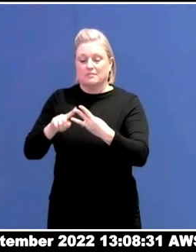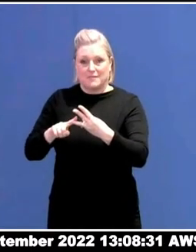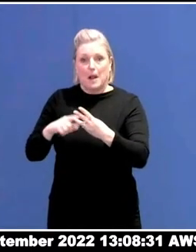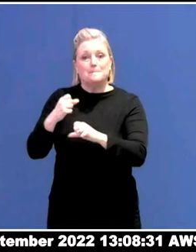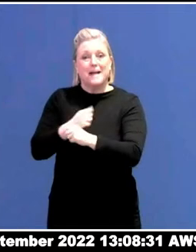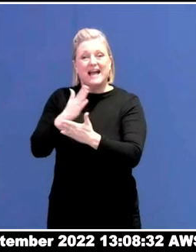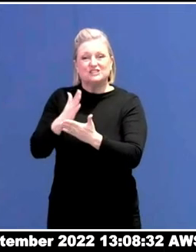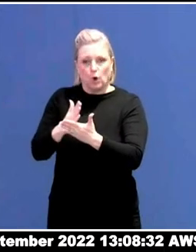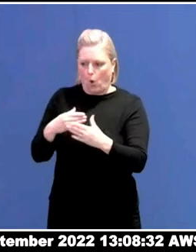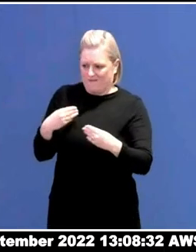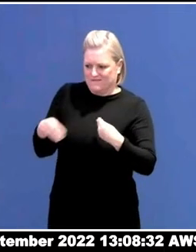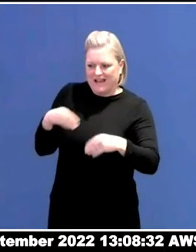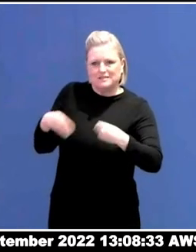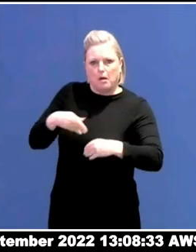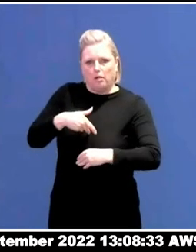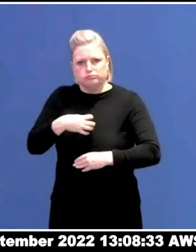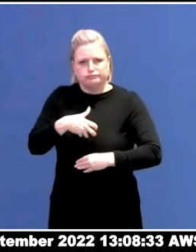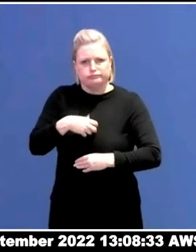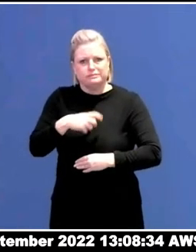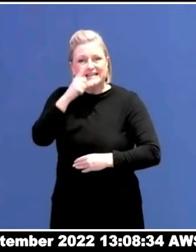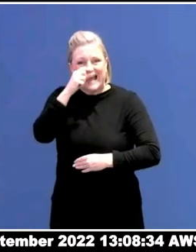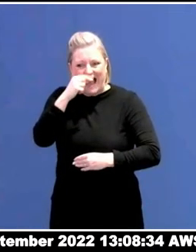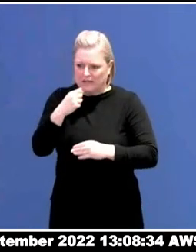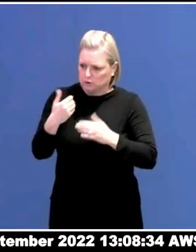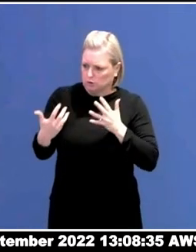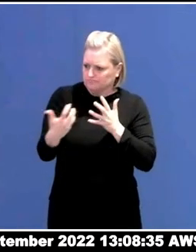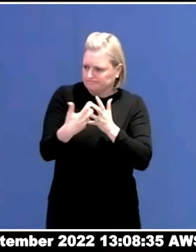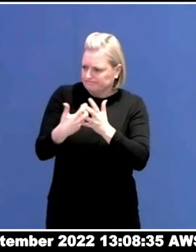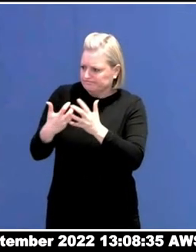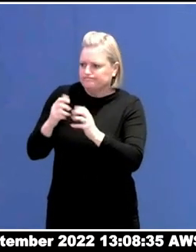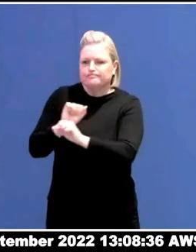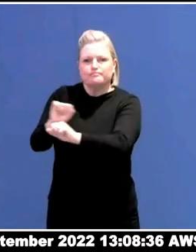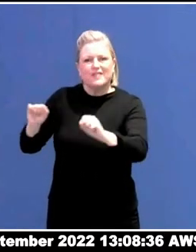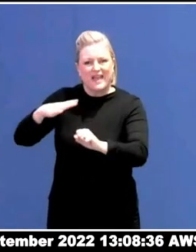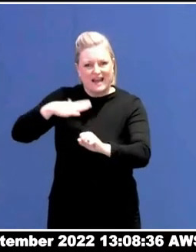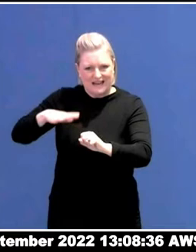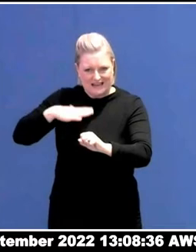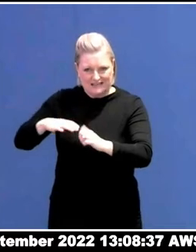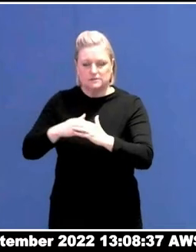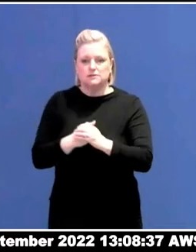prison, focused from a disability perspective, particularly around reasonable